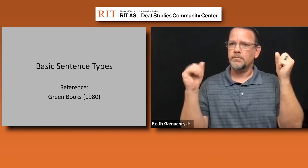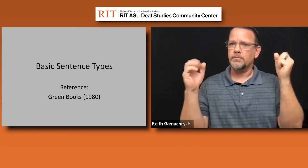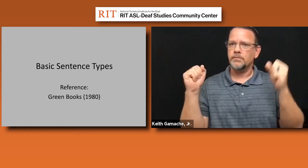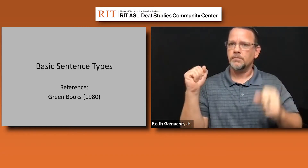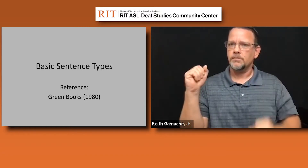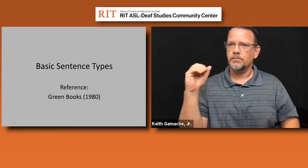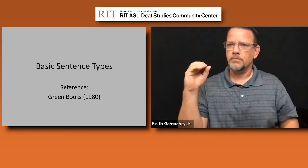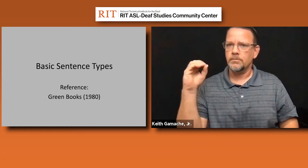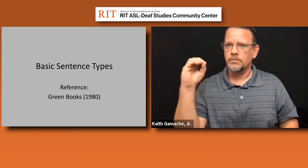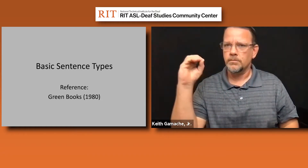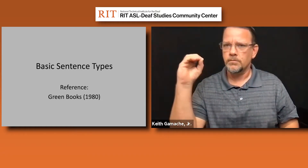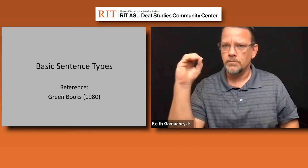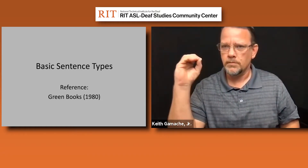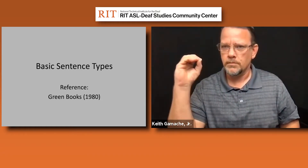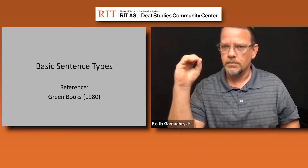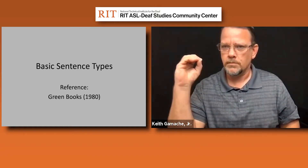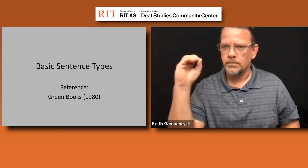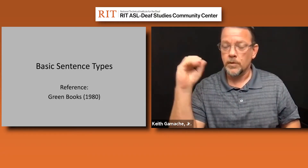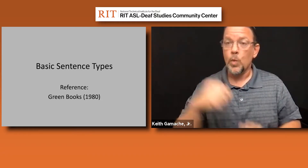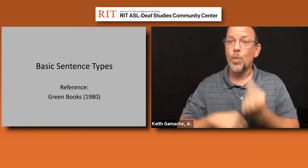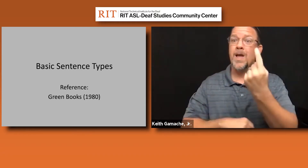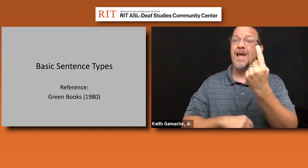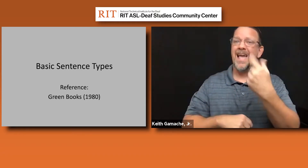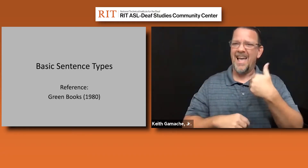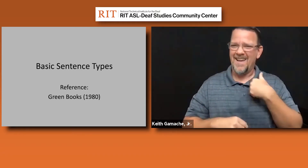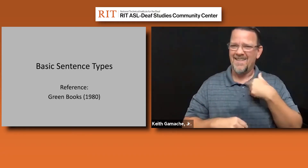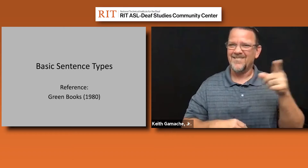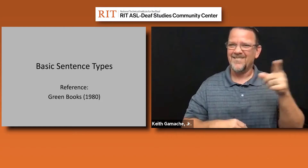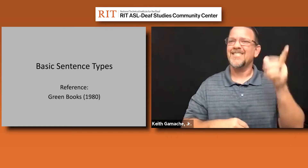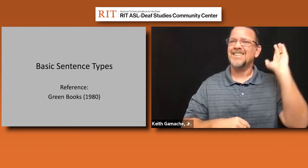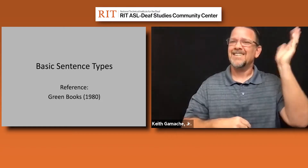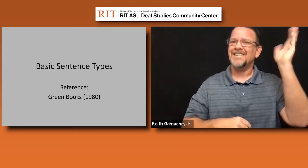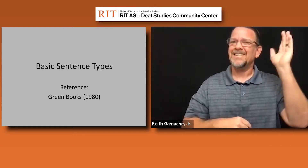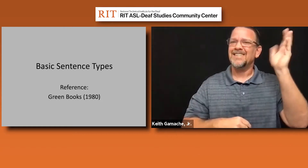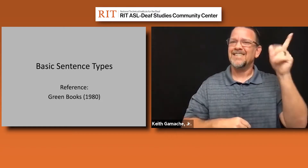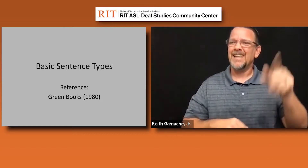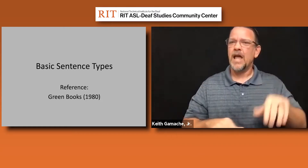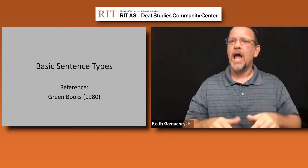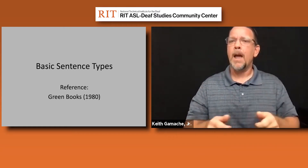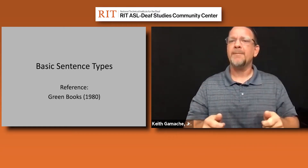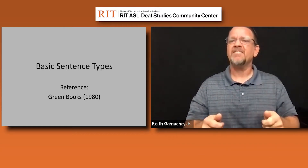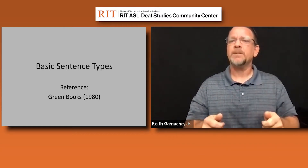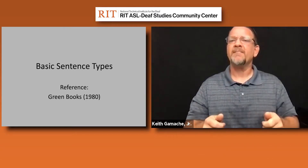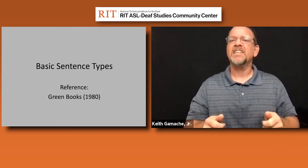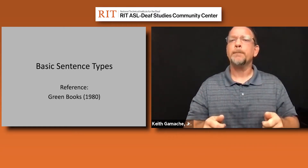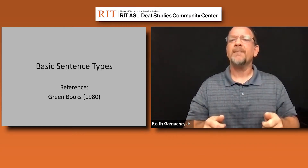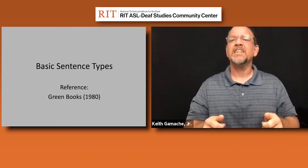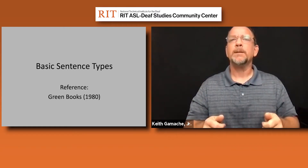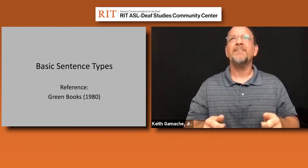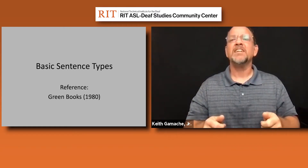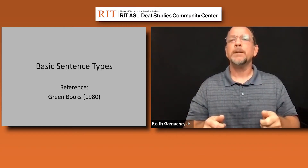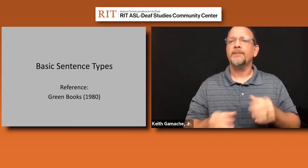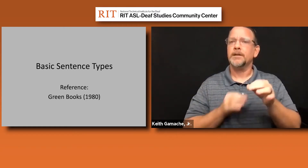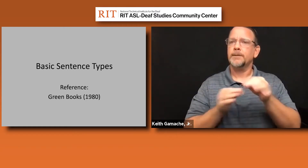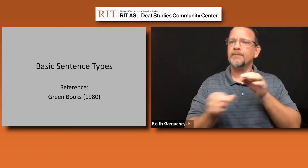these concepts in English where this author wasn't able to explain these concepts in ASL?